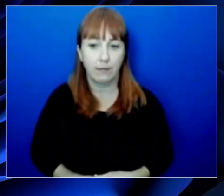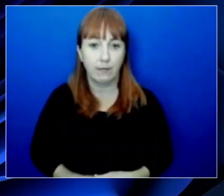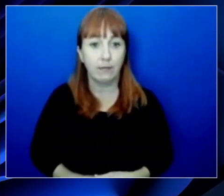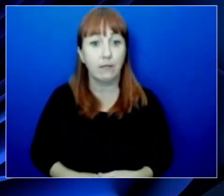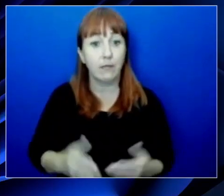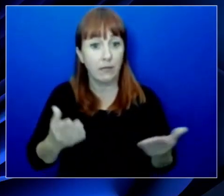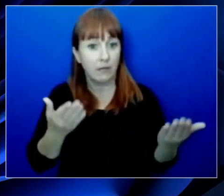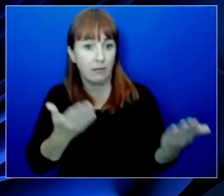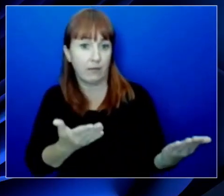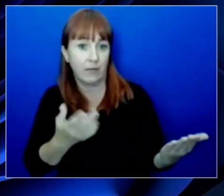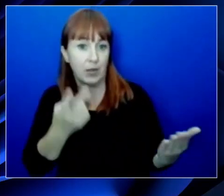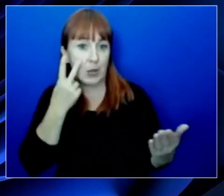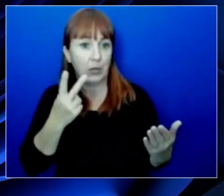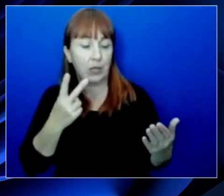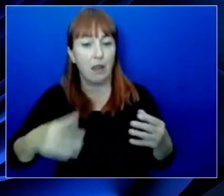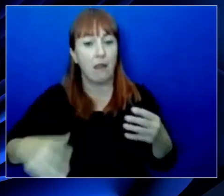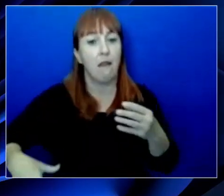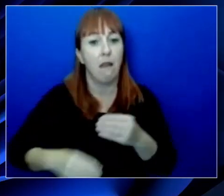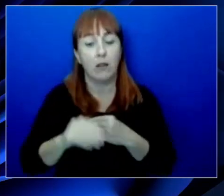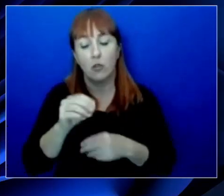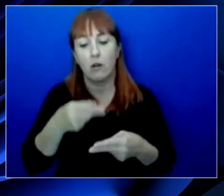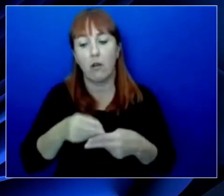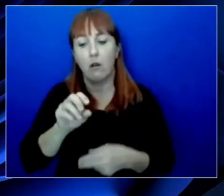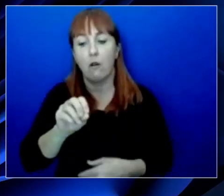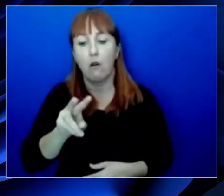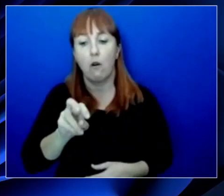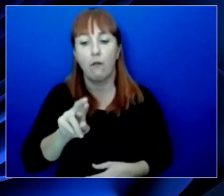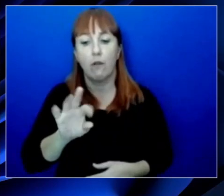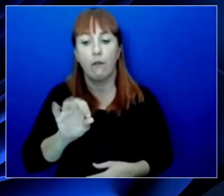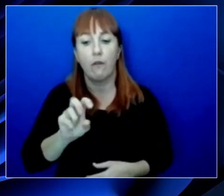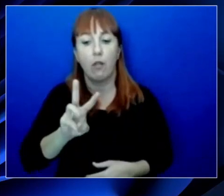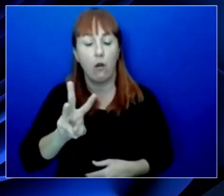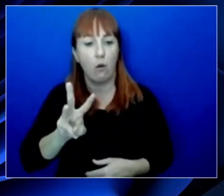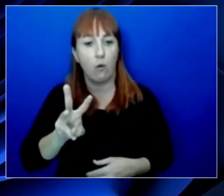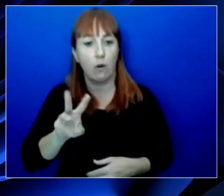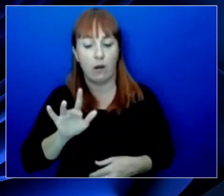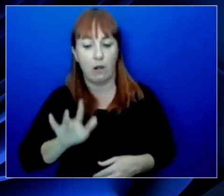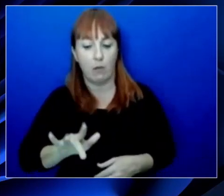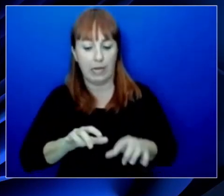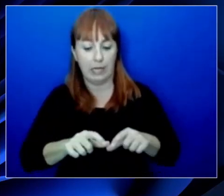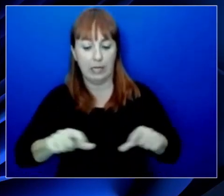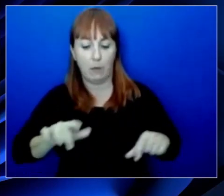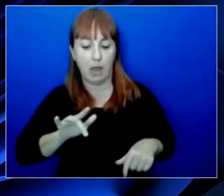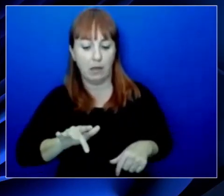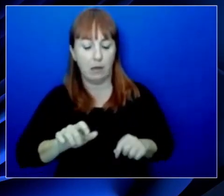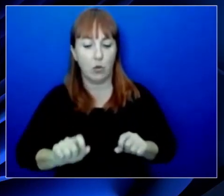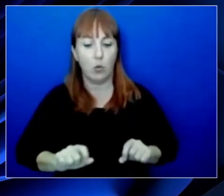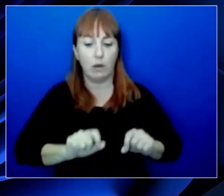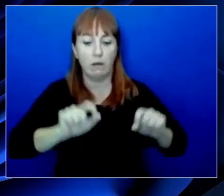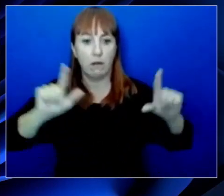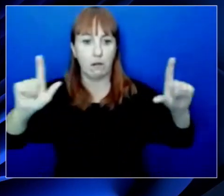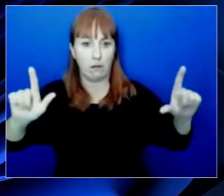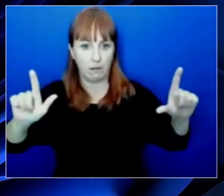Now here is the overflow button and I'm going to press the spacebar on this to expand it